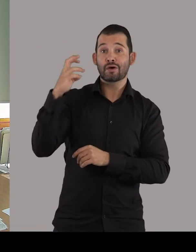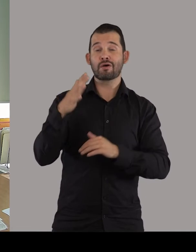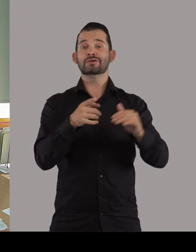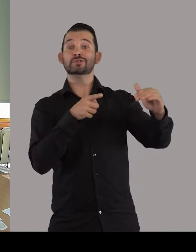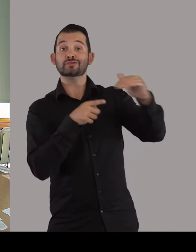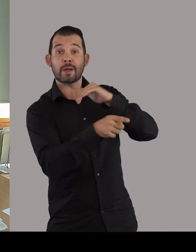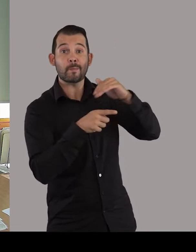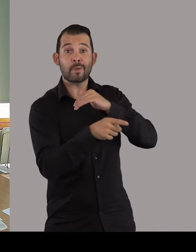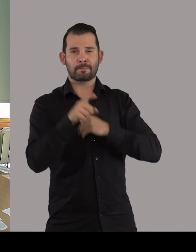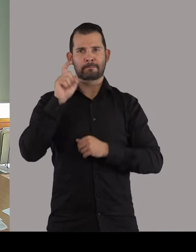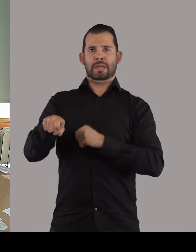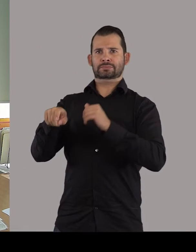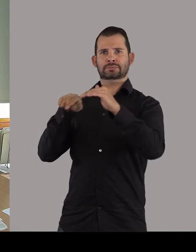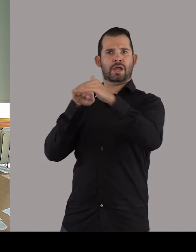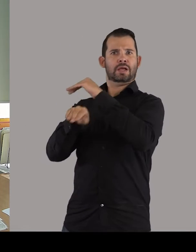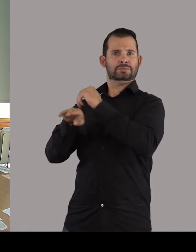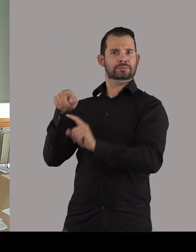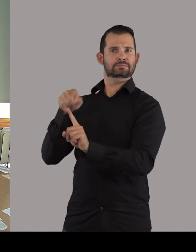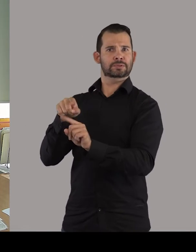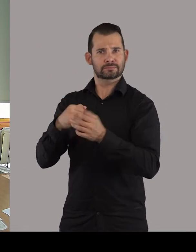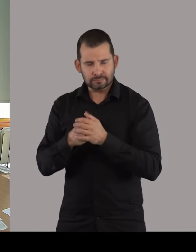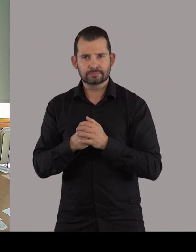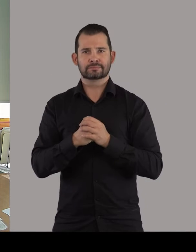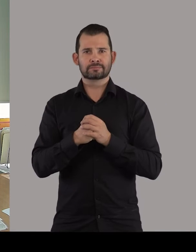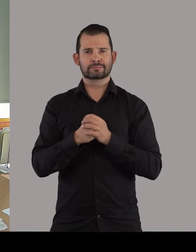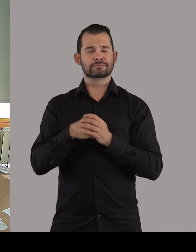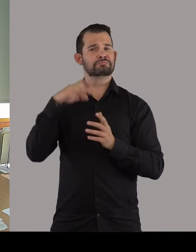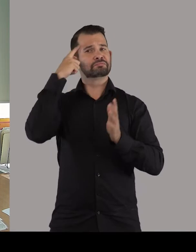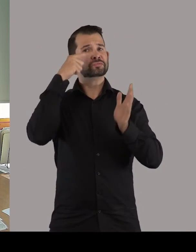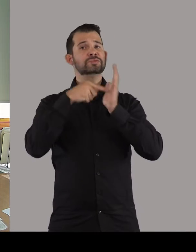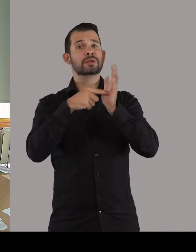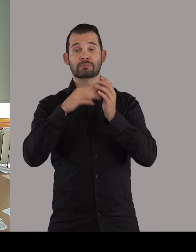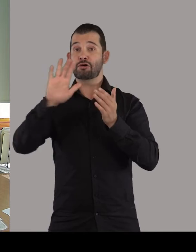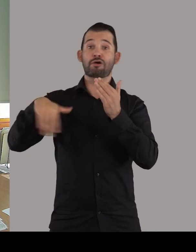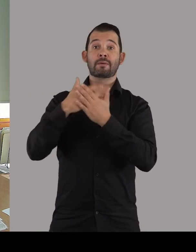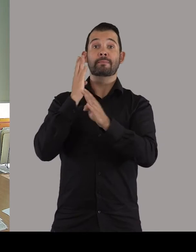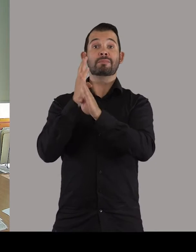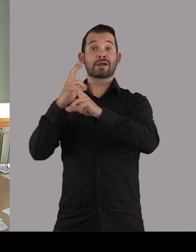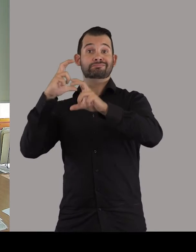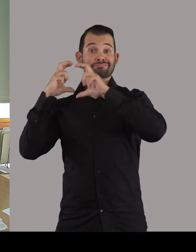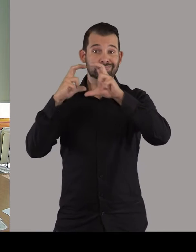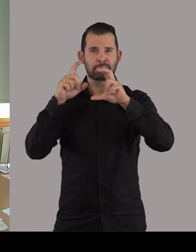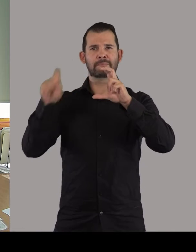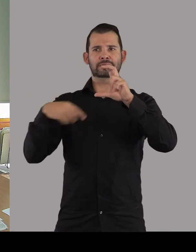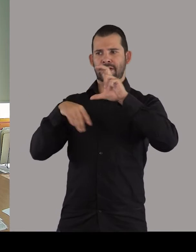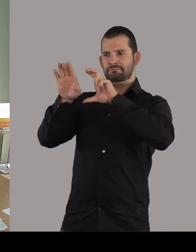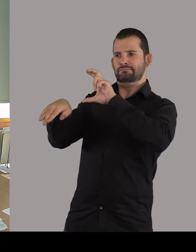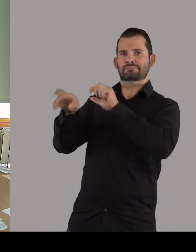street cars and subways, must be accessible. For example, all buses must have a ramp.